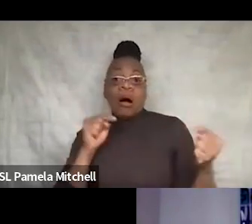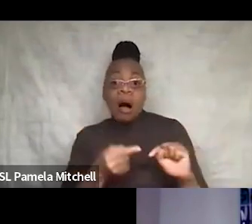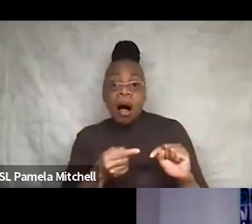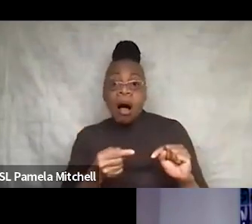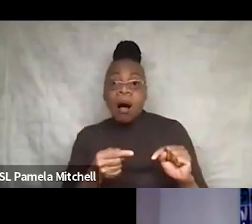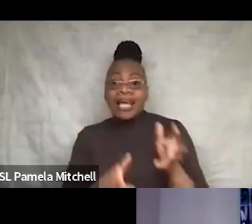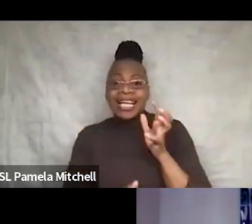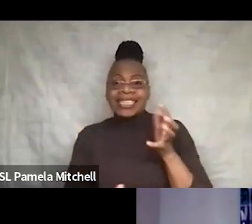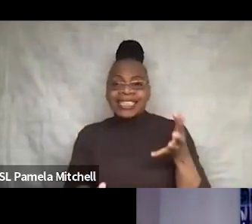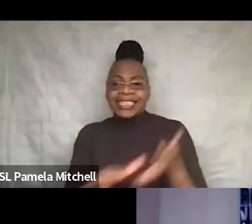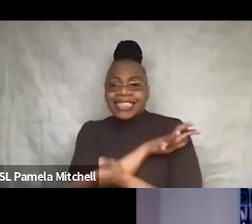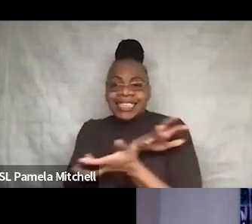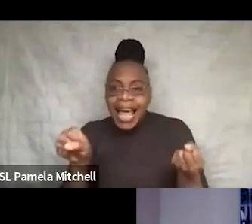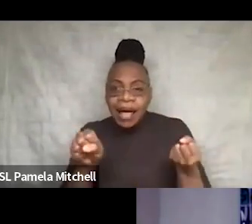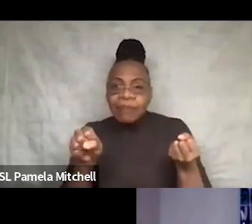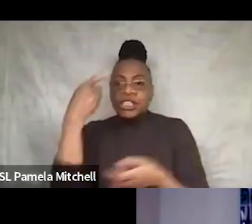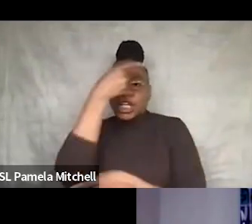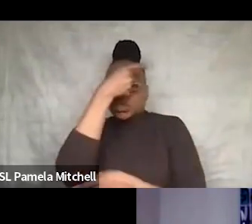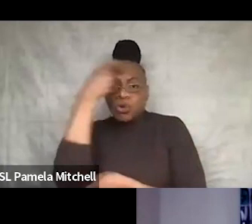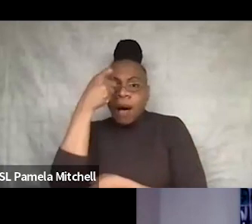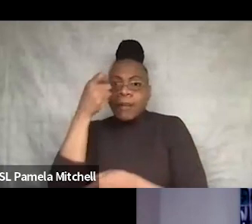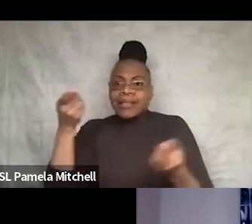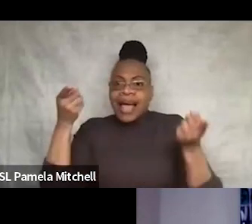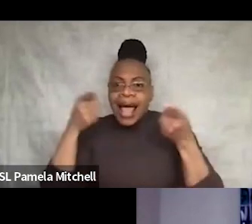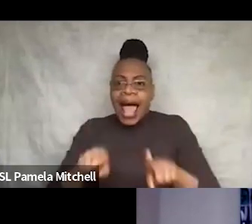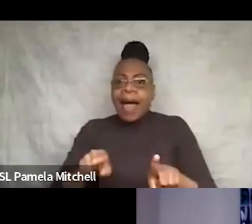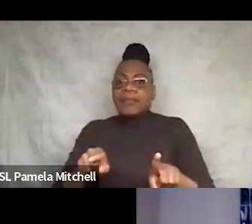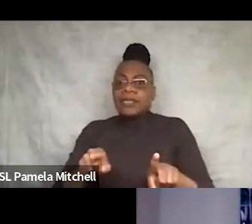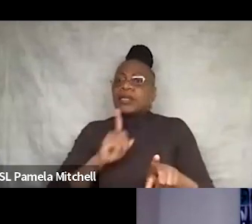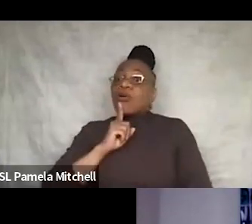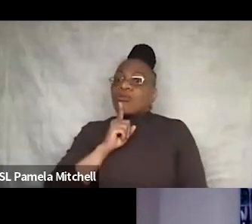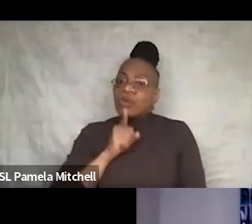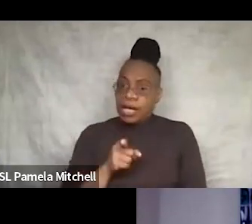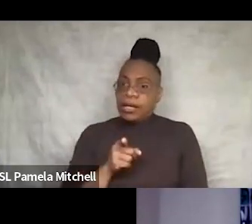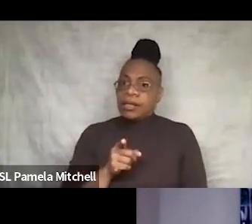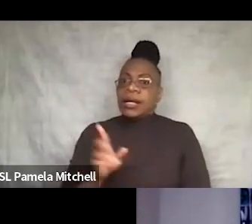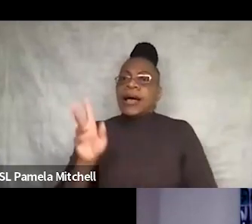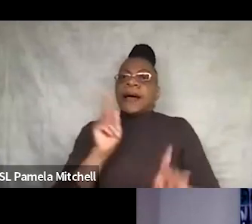and traumas that are unleashed, that are very real. People who are, you know, even,